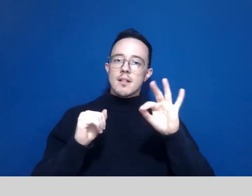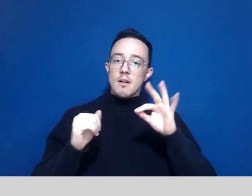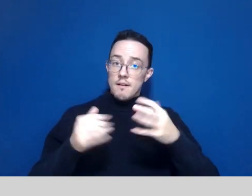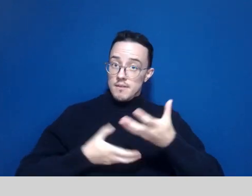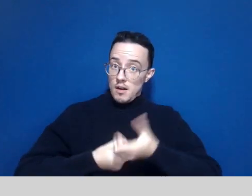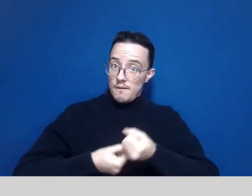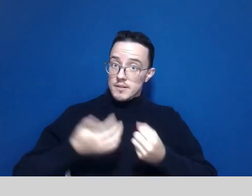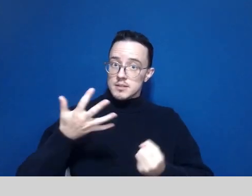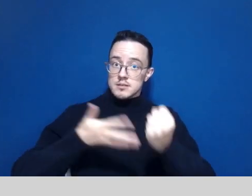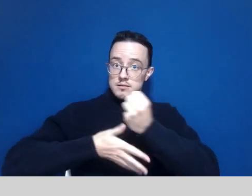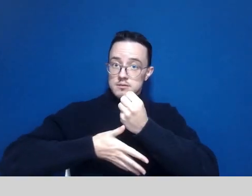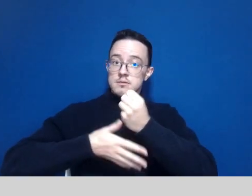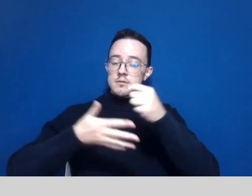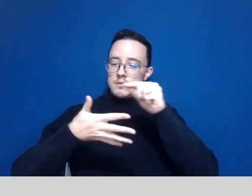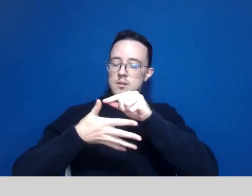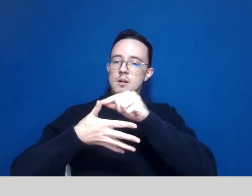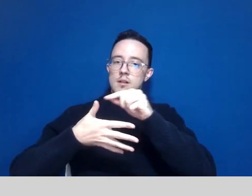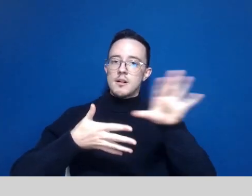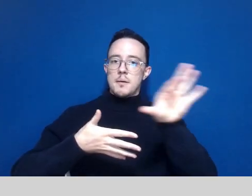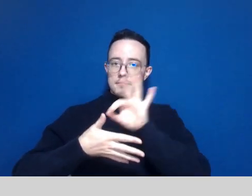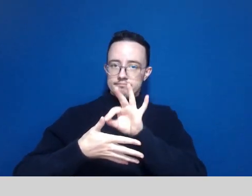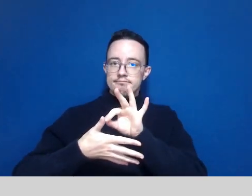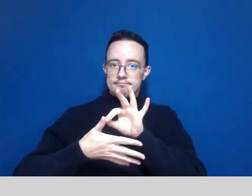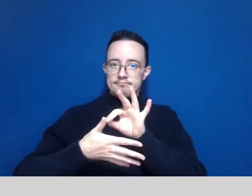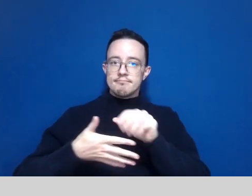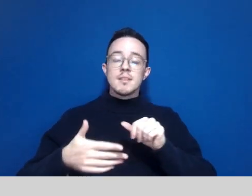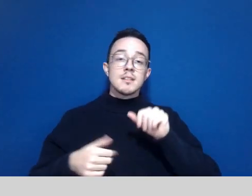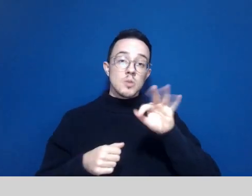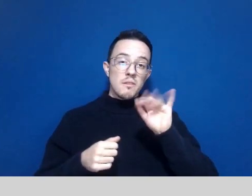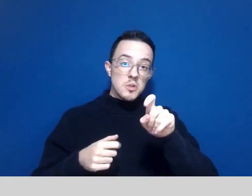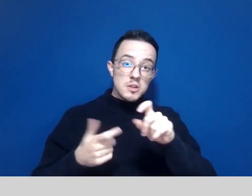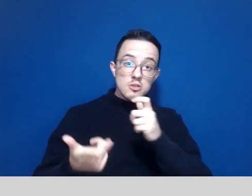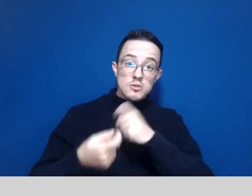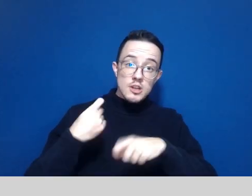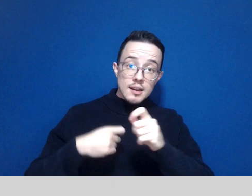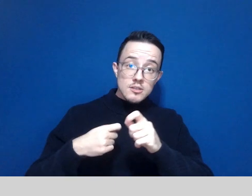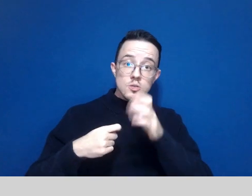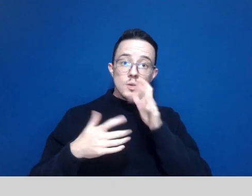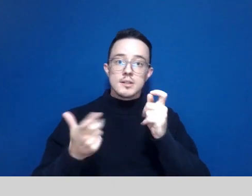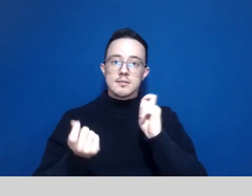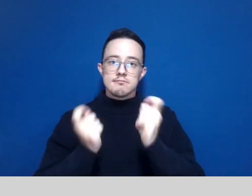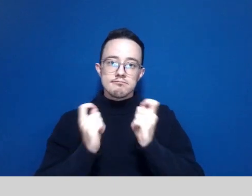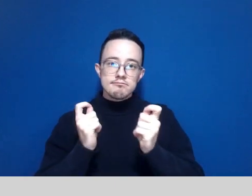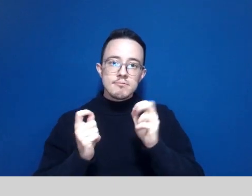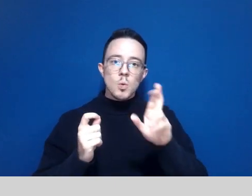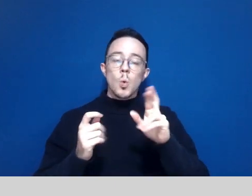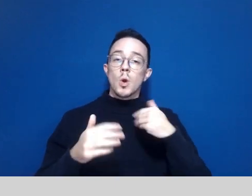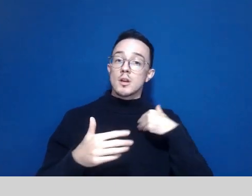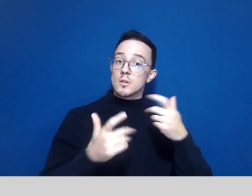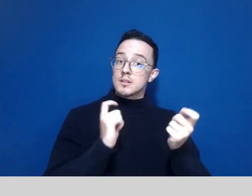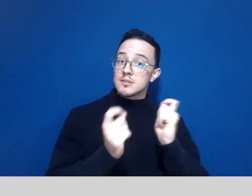Now, if you need to change that you just change it in the file or you can just remove the previous marker